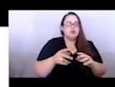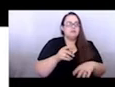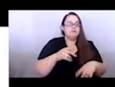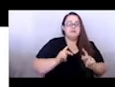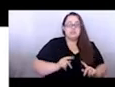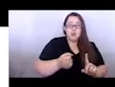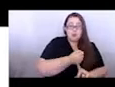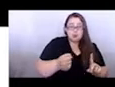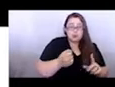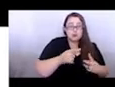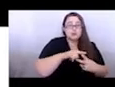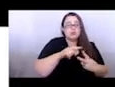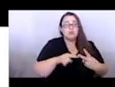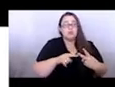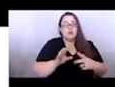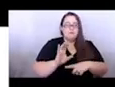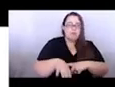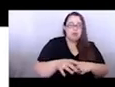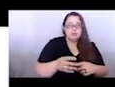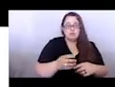hugs, forcing kisses or handshakes, or standing too close.